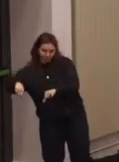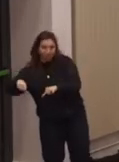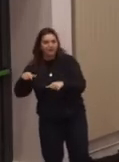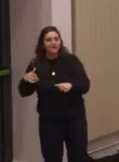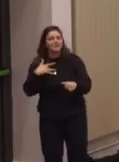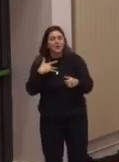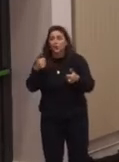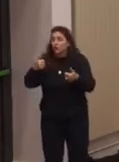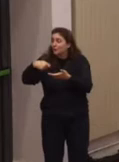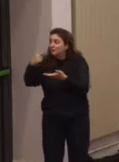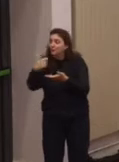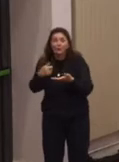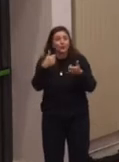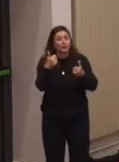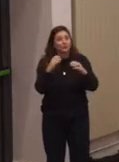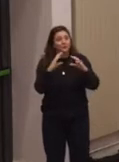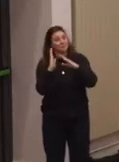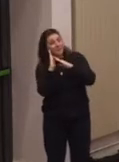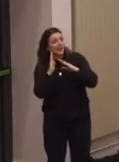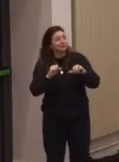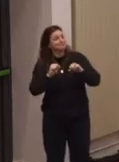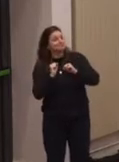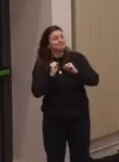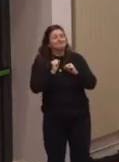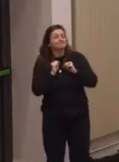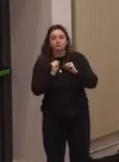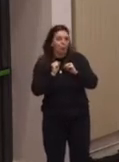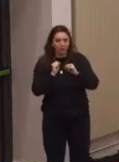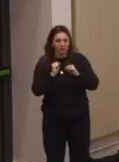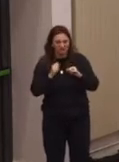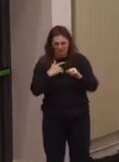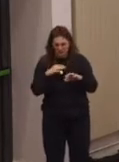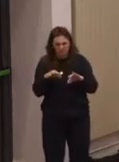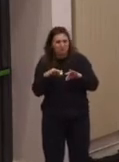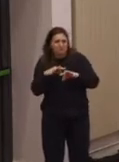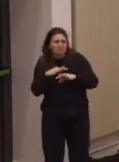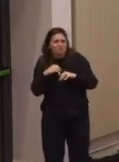statistic is that the mortality rate for children with disabilities in institutional care is